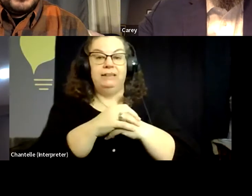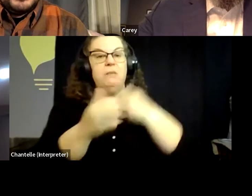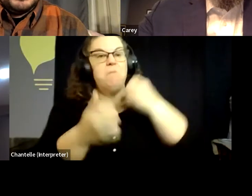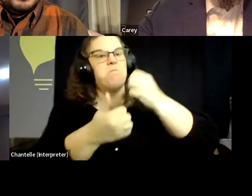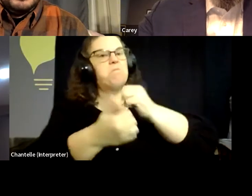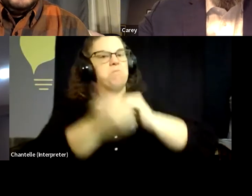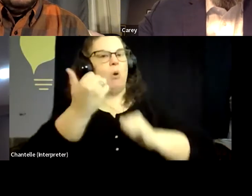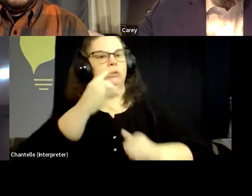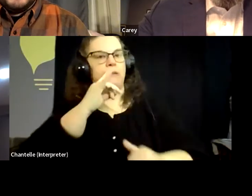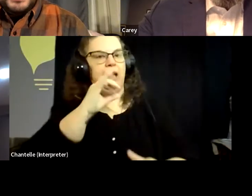kids are eight